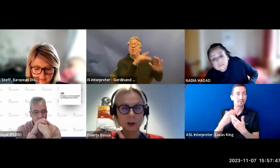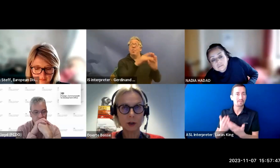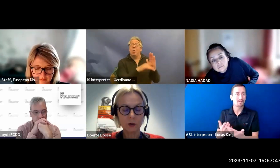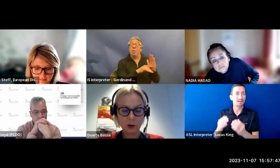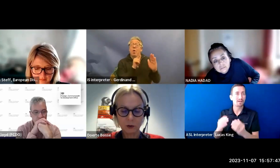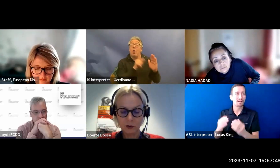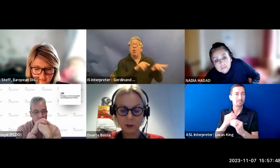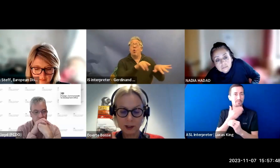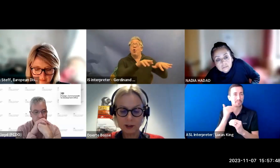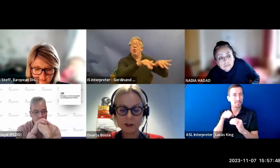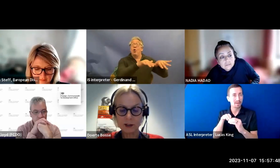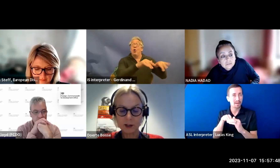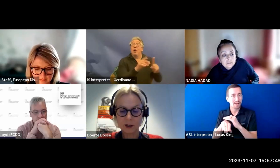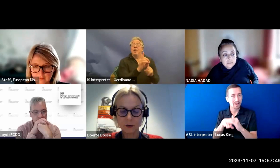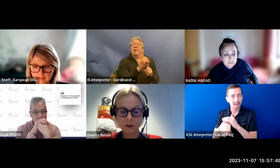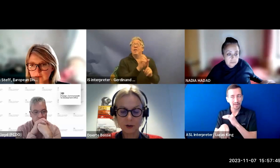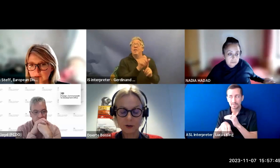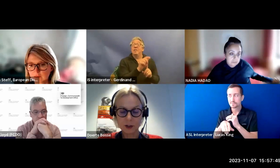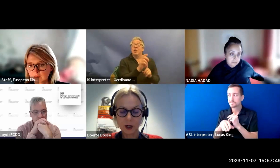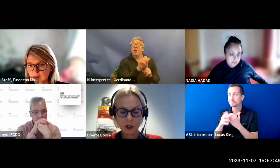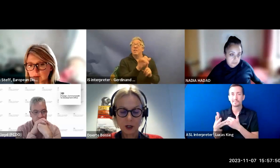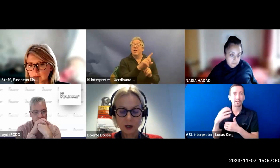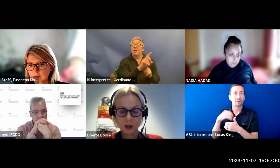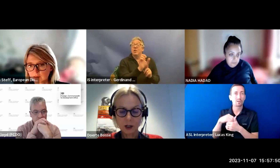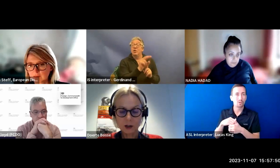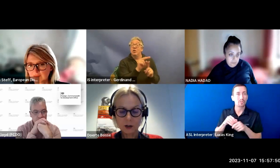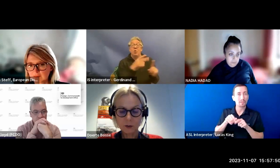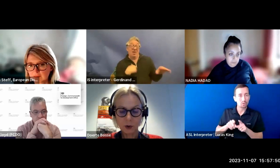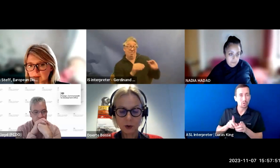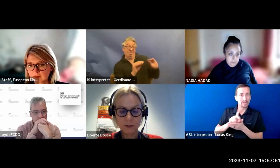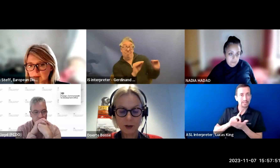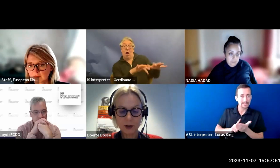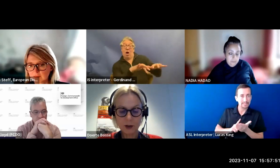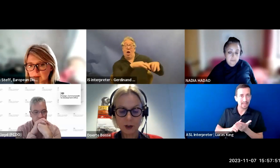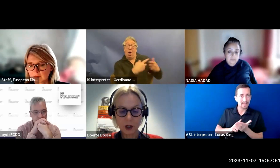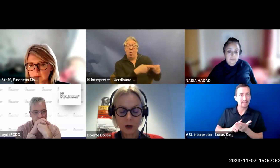or to include it in the design of those support measures.